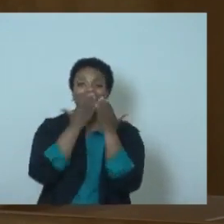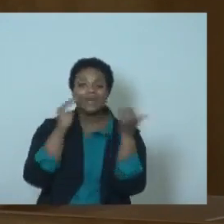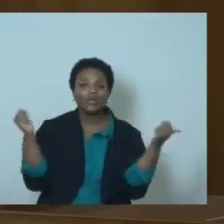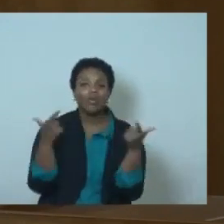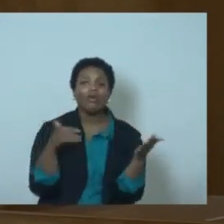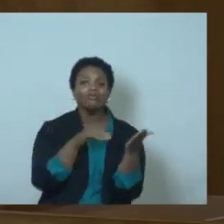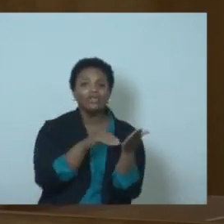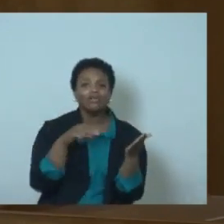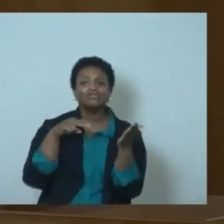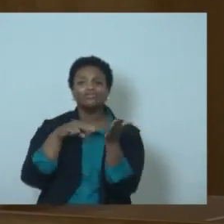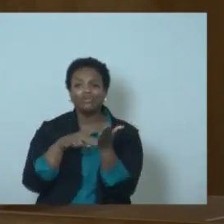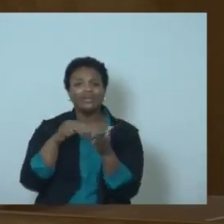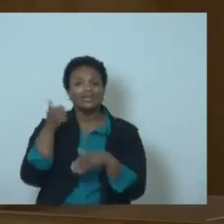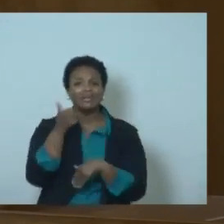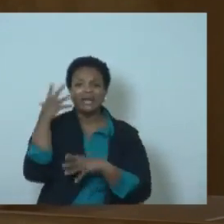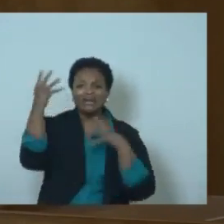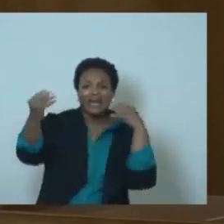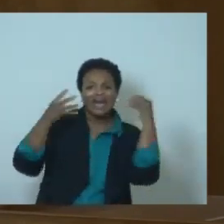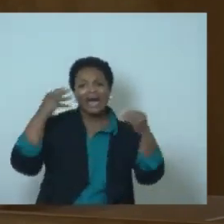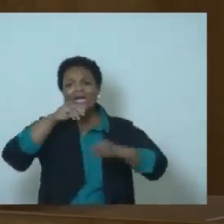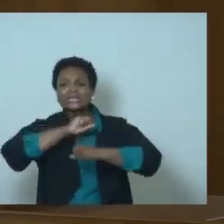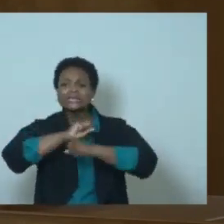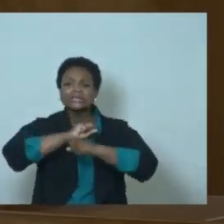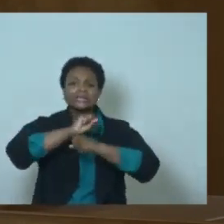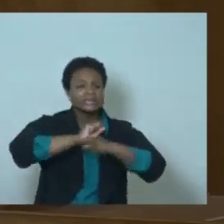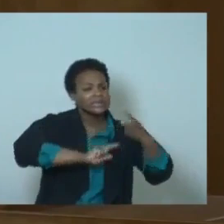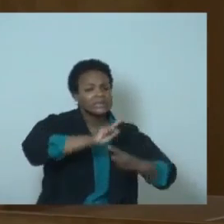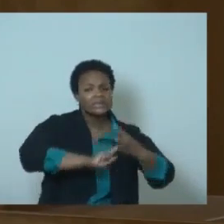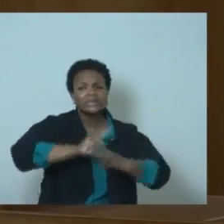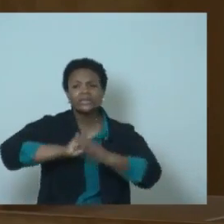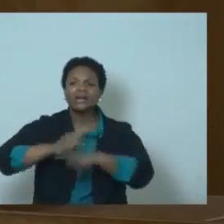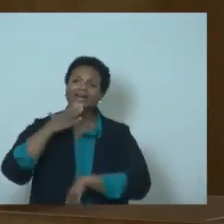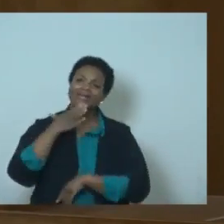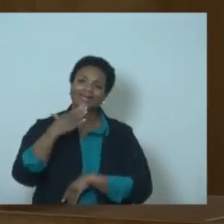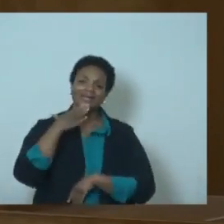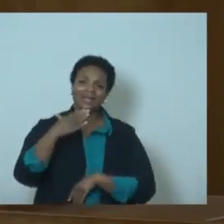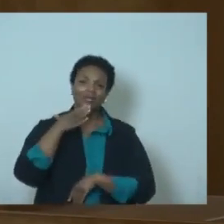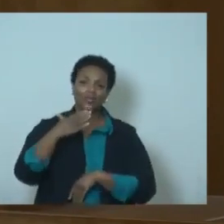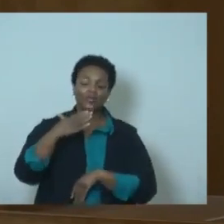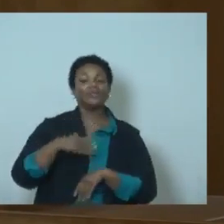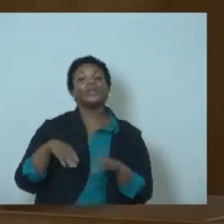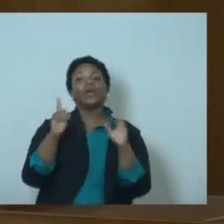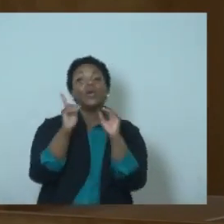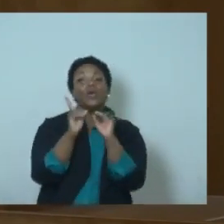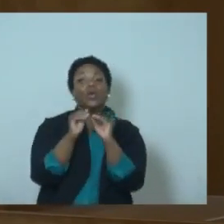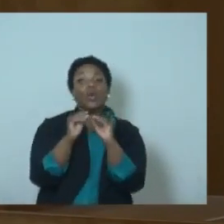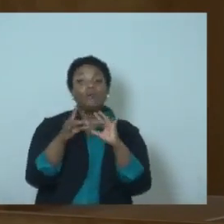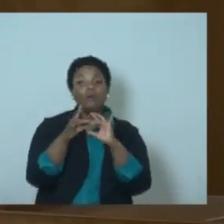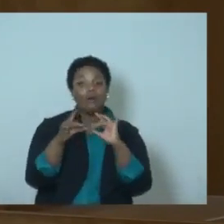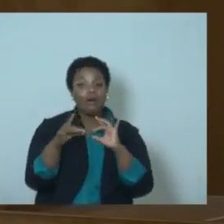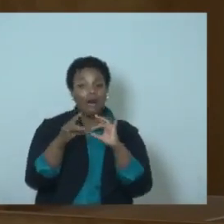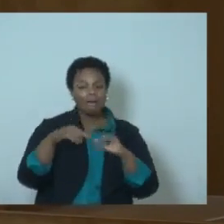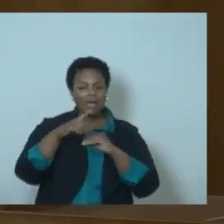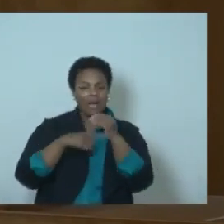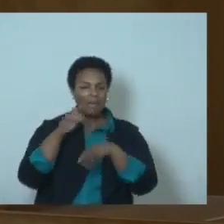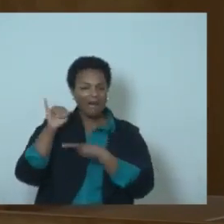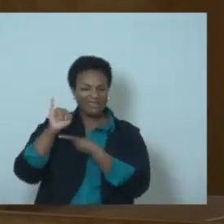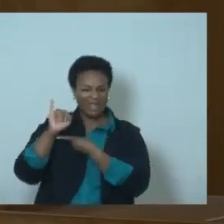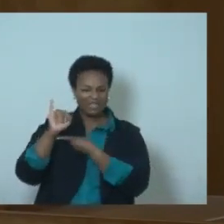AT HOME AND STAYING SAFE. AND SO AGAIN THANKS TO ALL THE HEALTH CARE WORKERS OUT THERE PUTTING THEMSELVES ON THE FRONT LINE. THERE’S BEEN OTHER DATA.